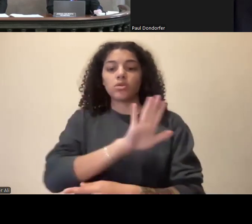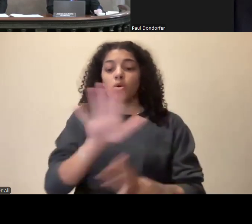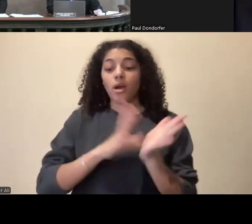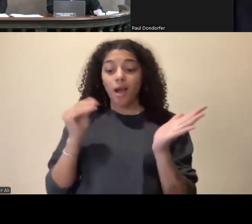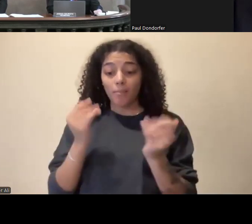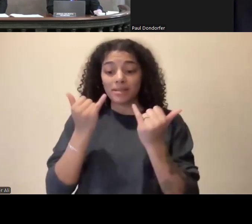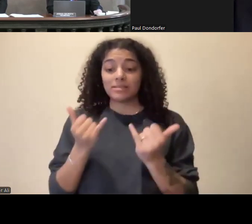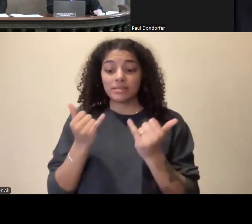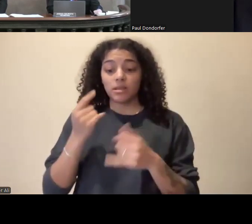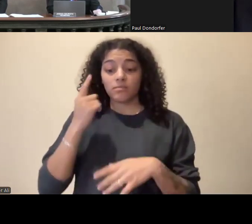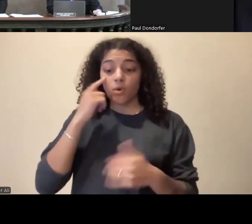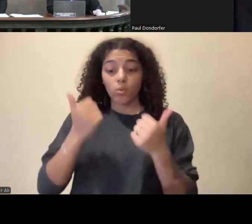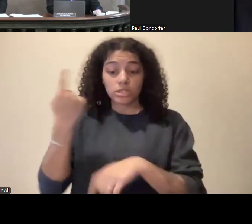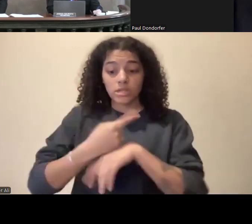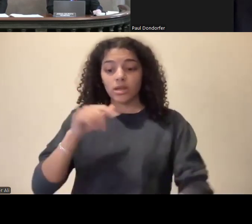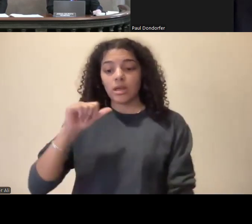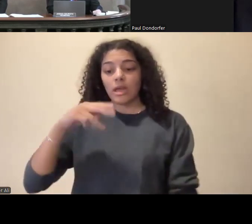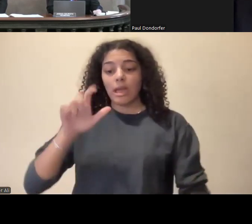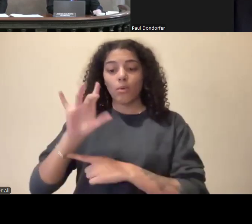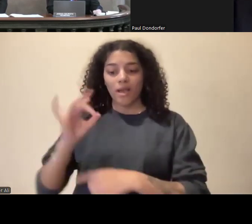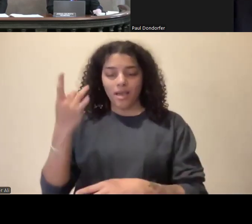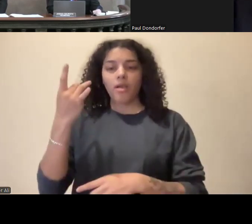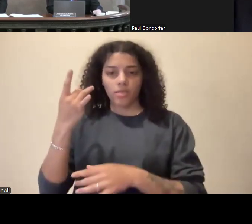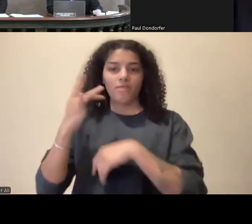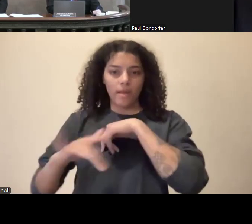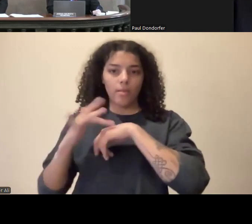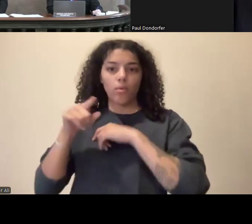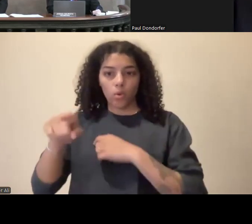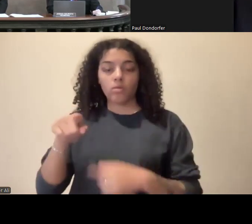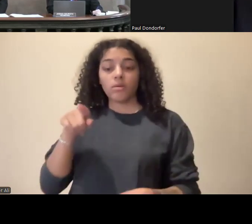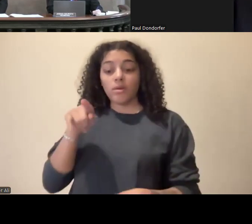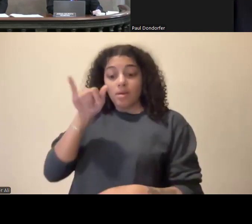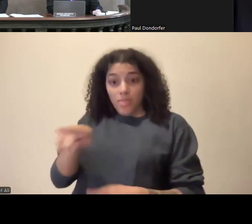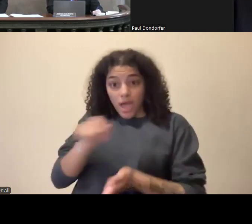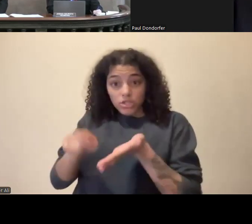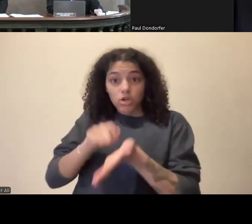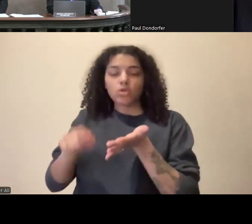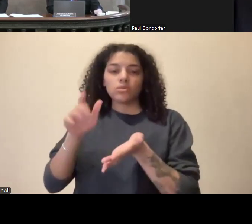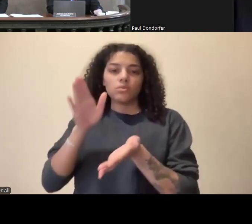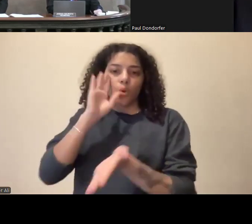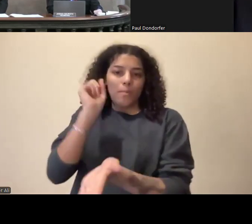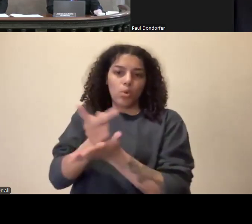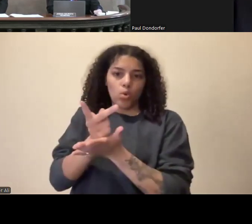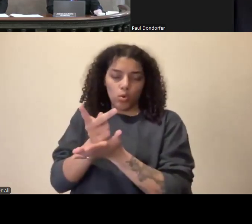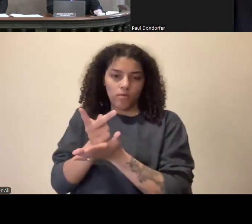Novvice agenda Without exception this journal will stand approved as submitted Legislators